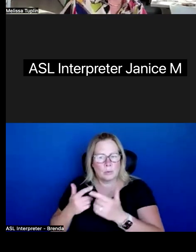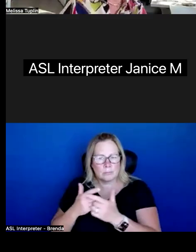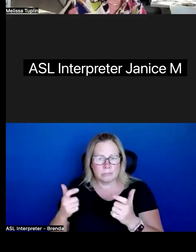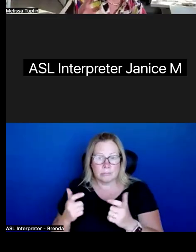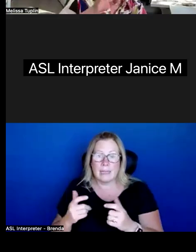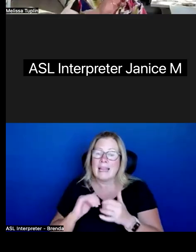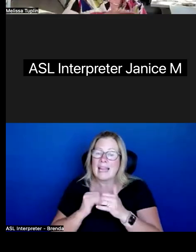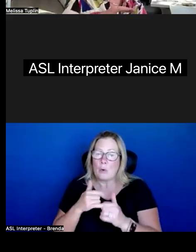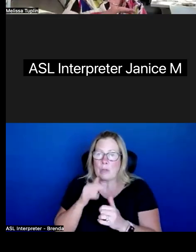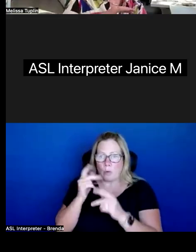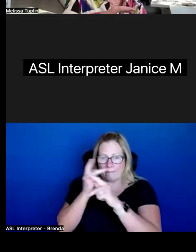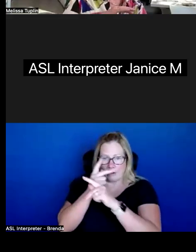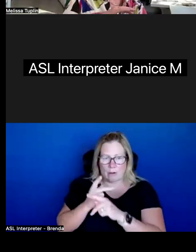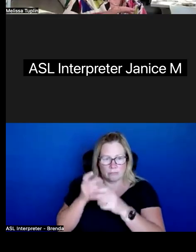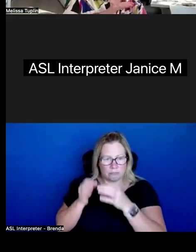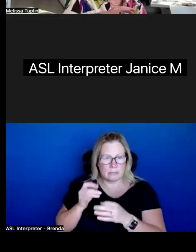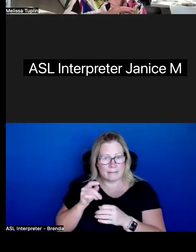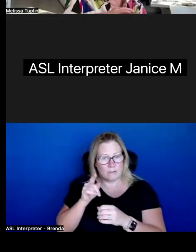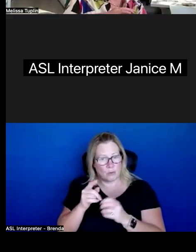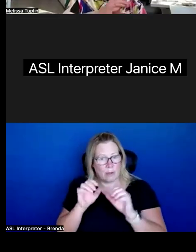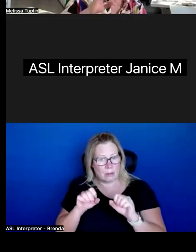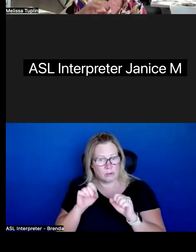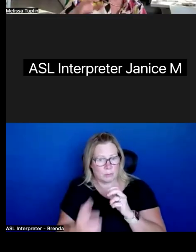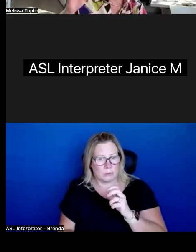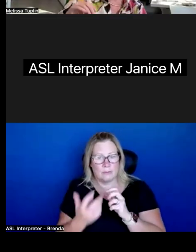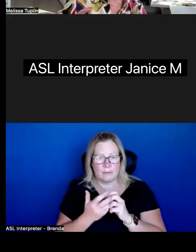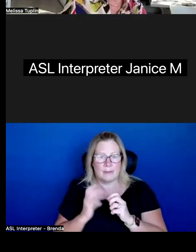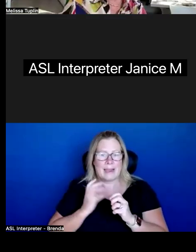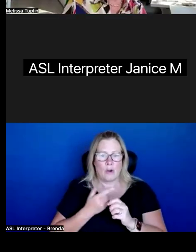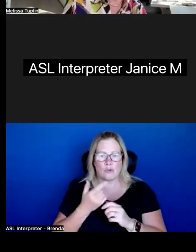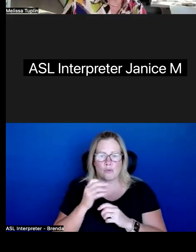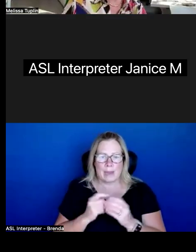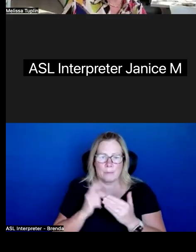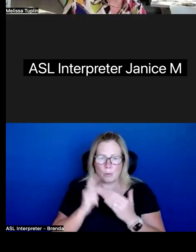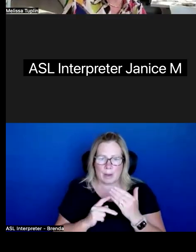fits best in the Community Arts Organizations Program or the New Applicants — Professional